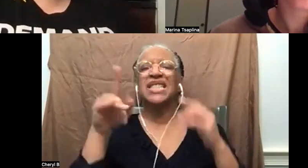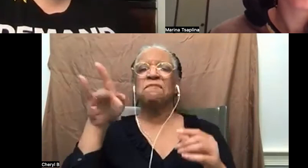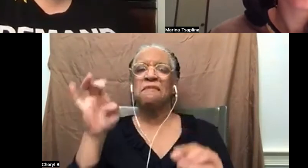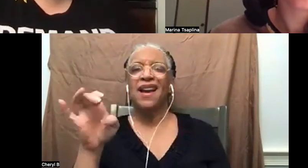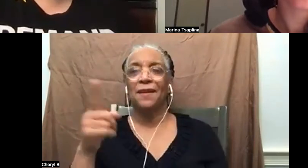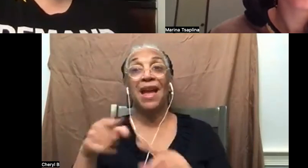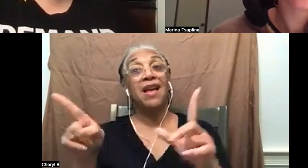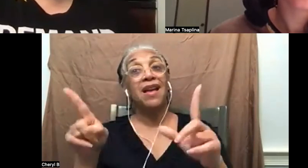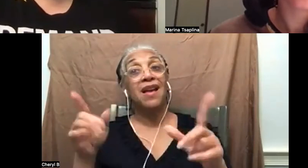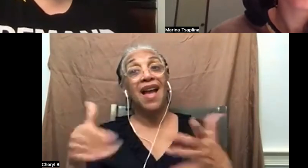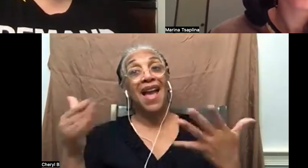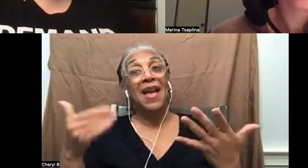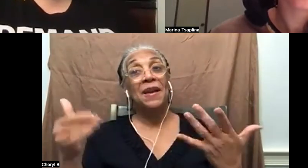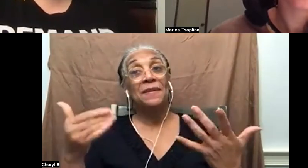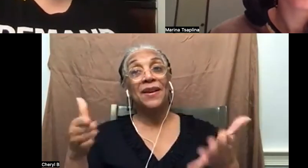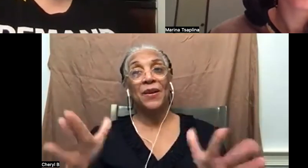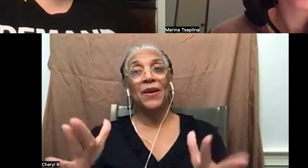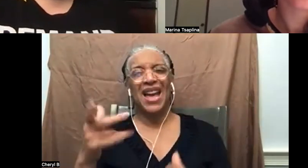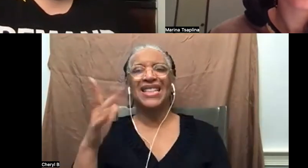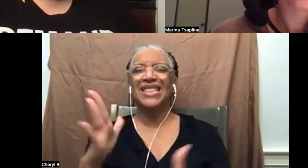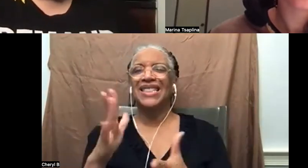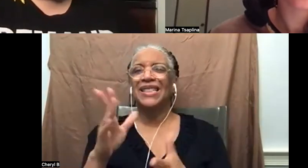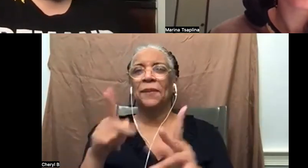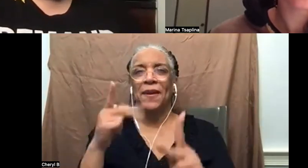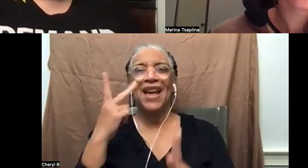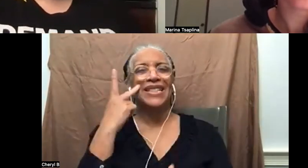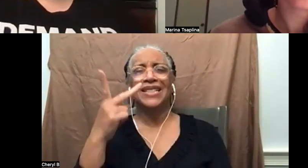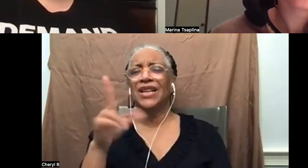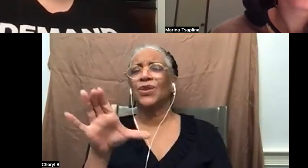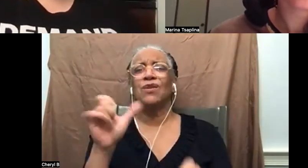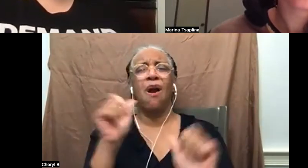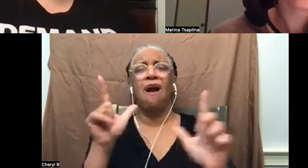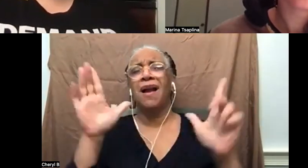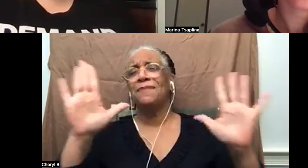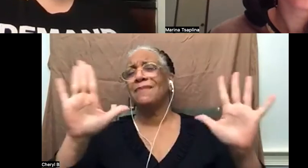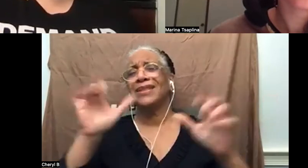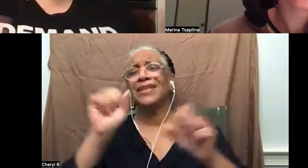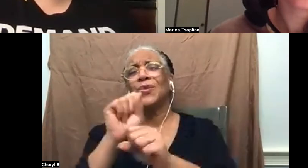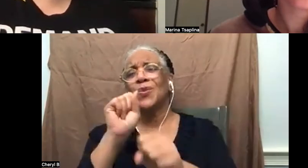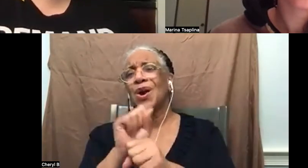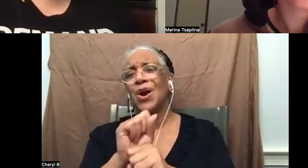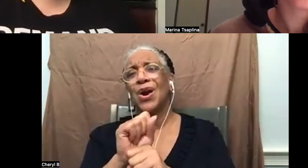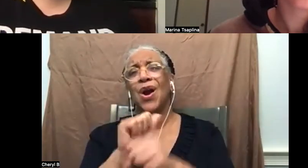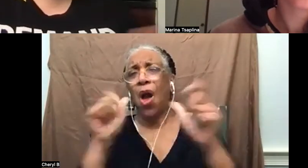there's also the people that I see doing all of this amazing work. All of you here that organized